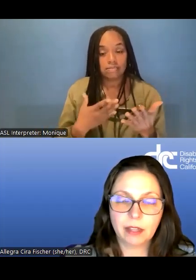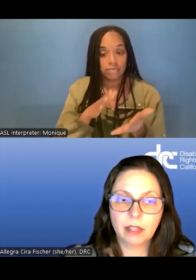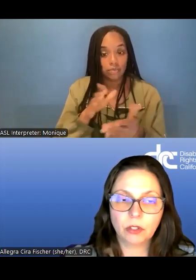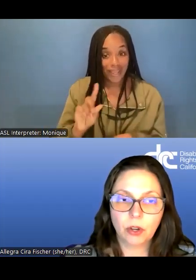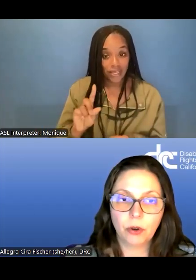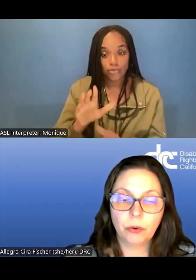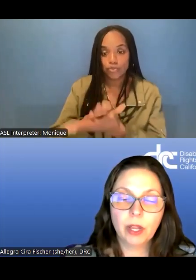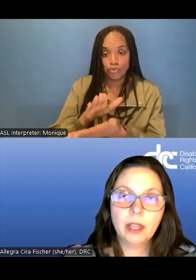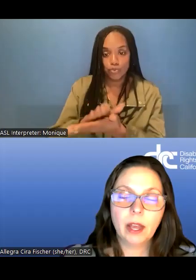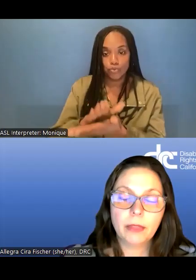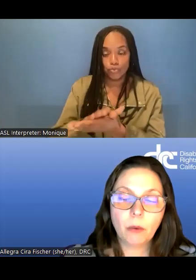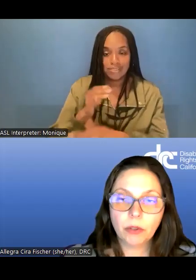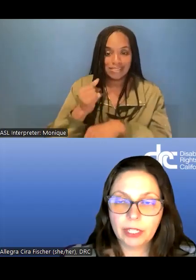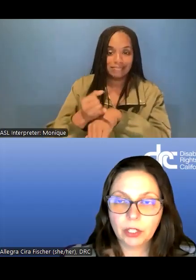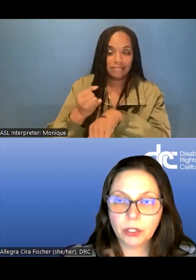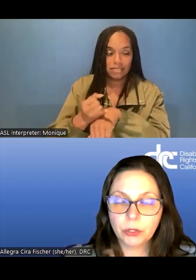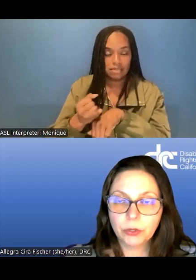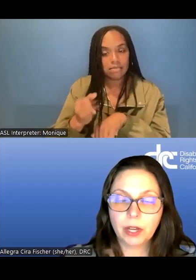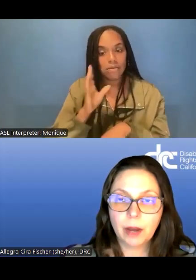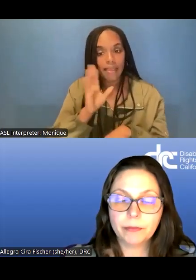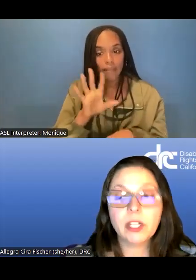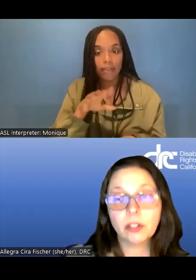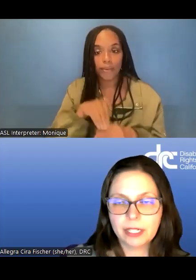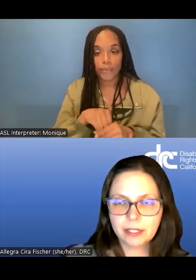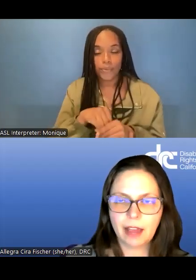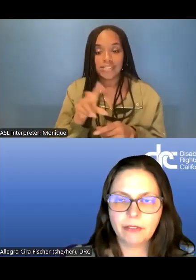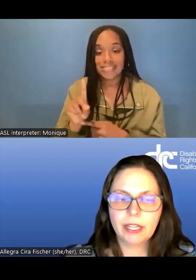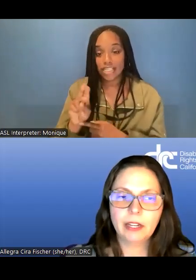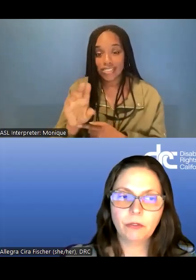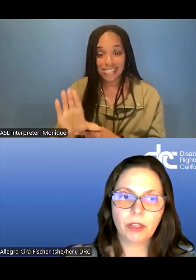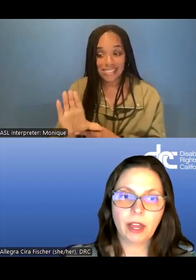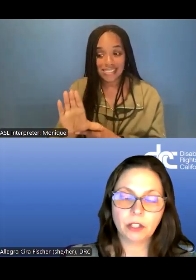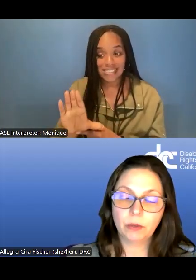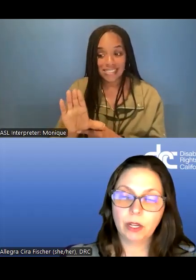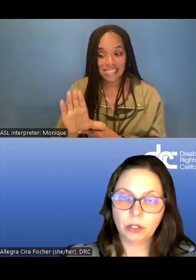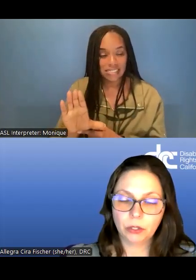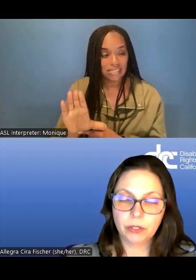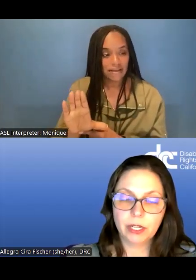And so, that will include, DRC is advocating for that to include